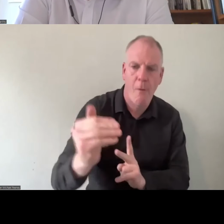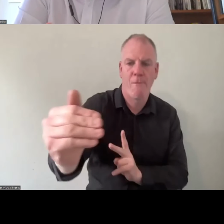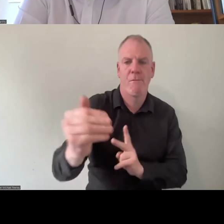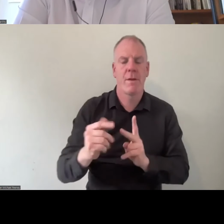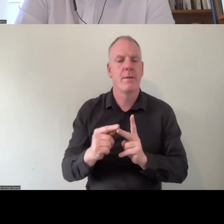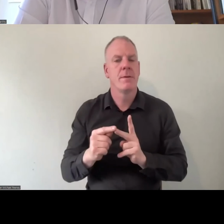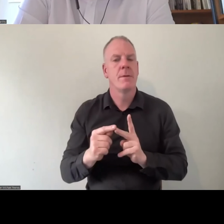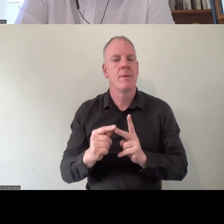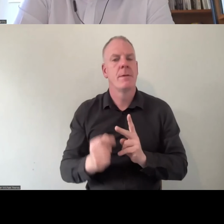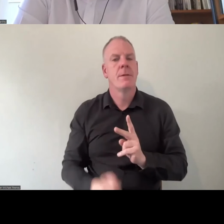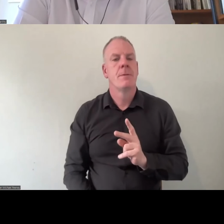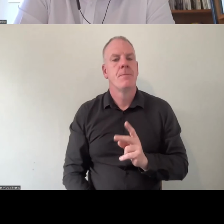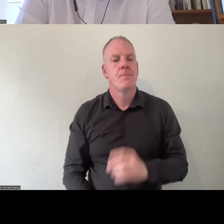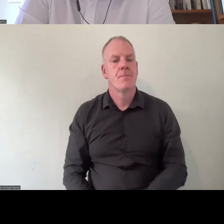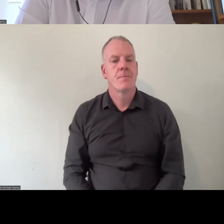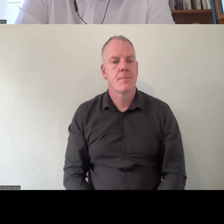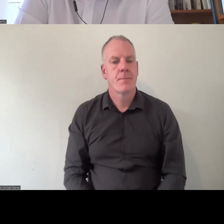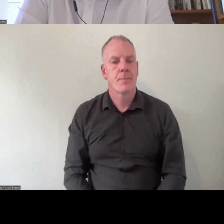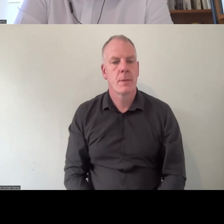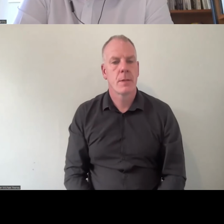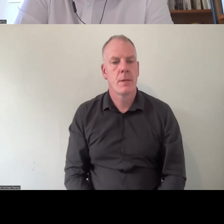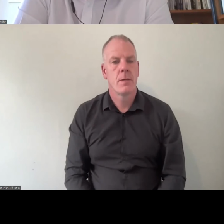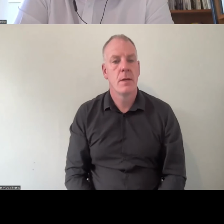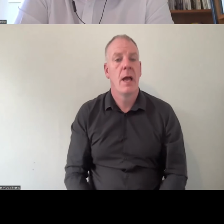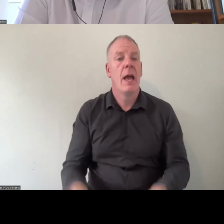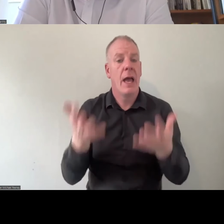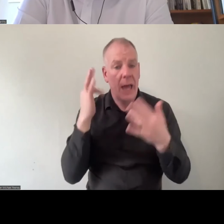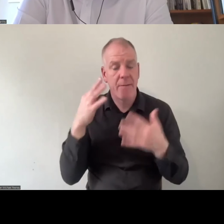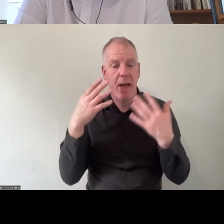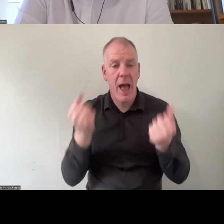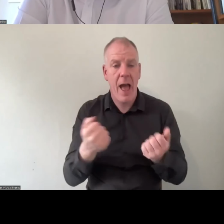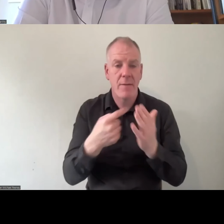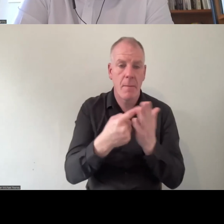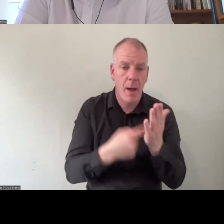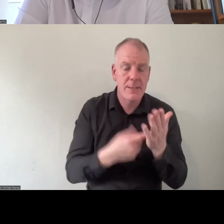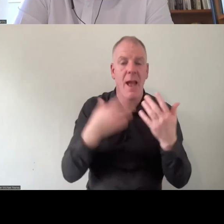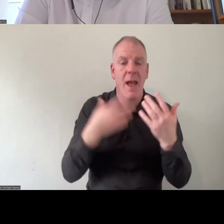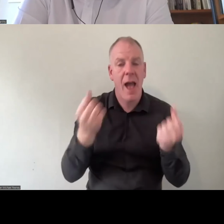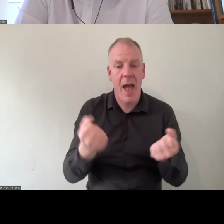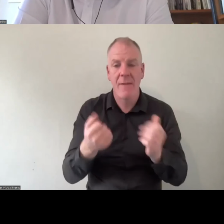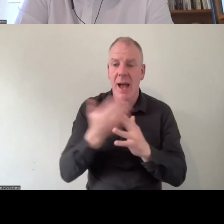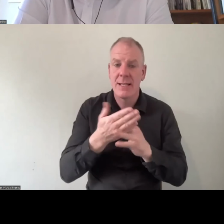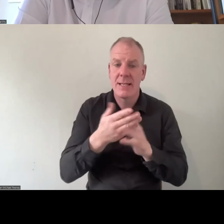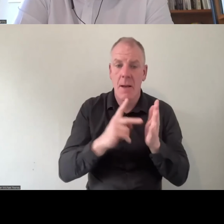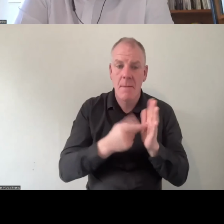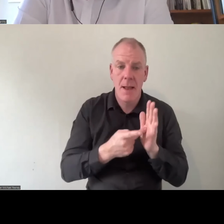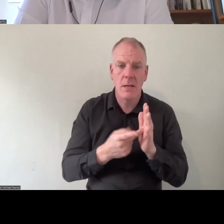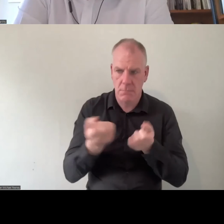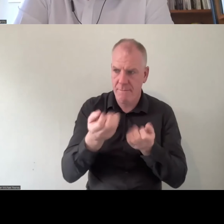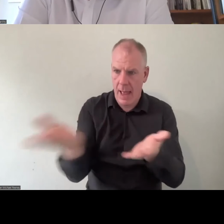The other thing, then, would be if you do develop your policies and action plan, is make them available for members of the public,